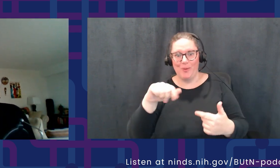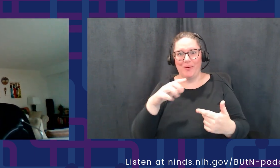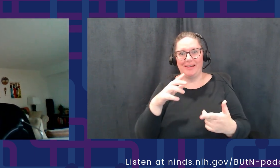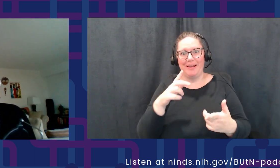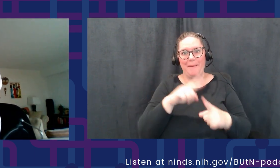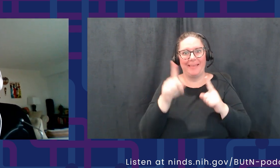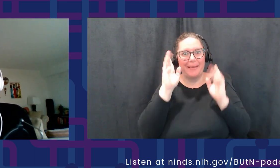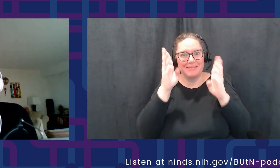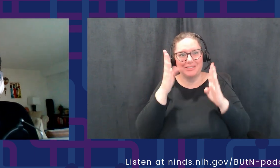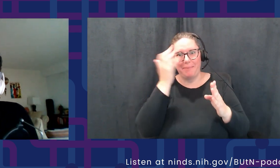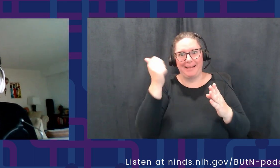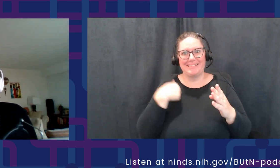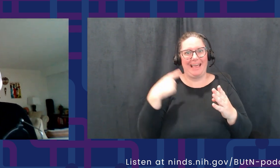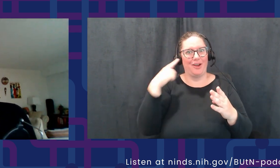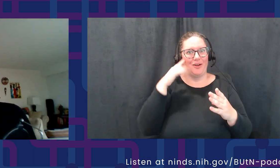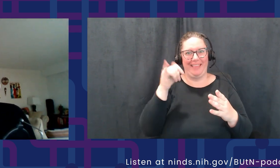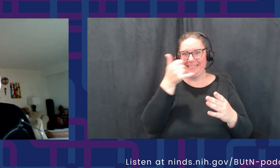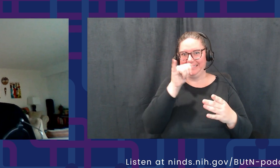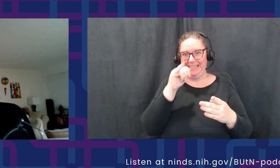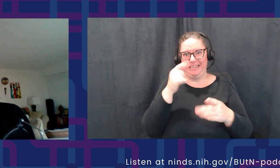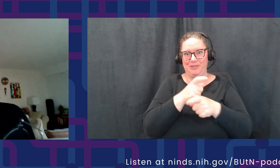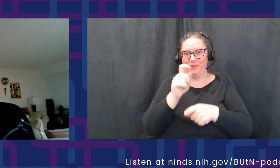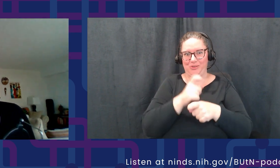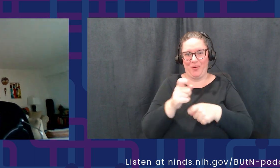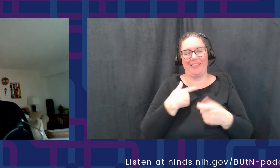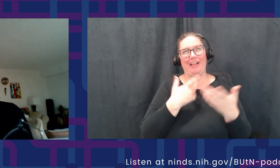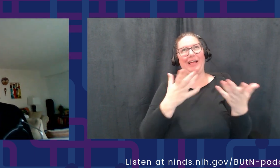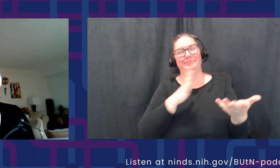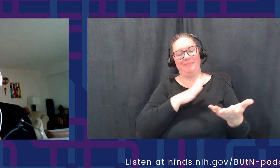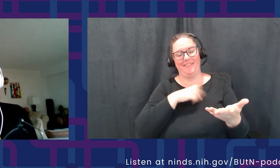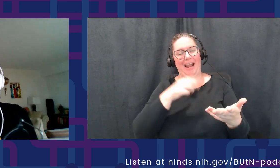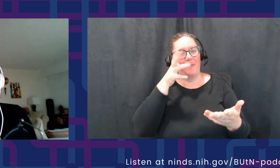corny joke and they're like "All right, I'll listen to what you have to say!"